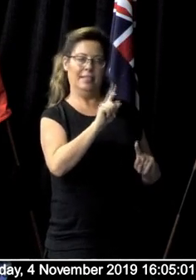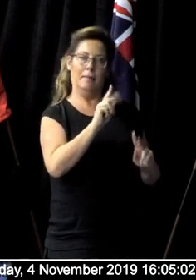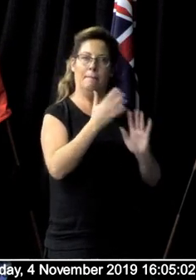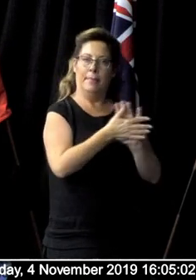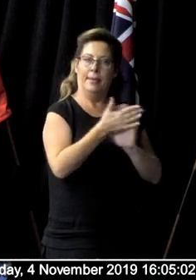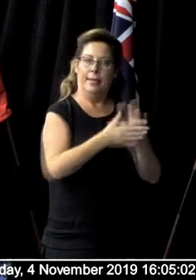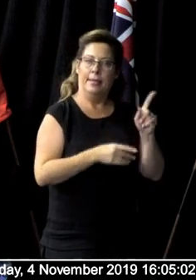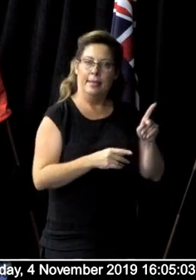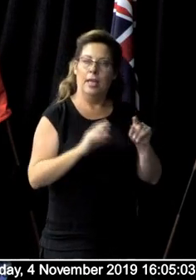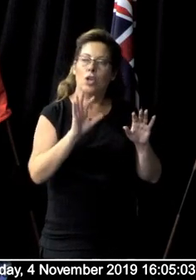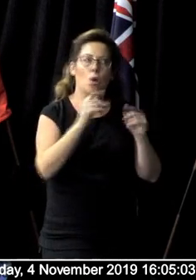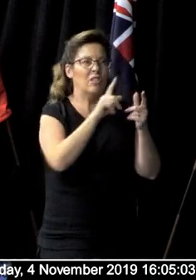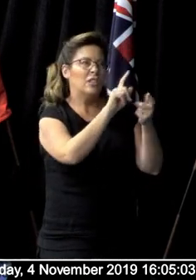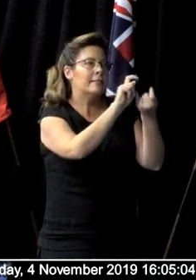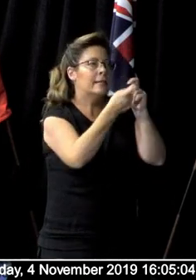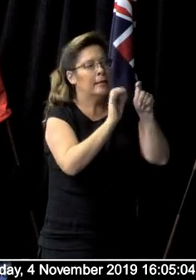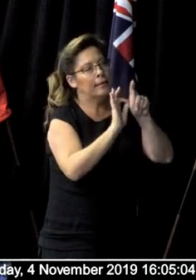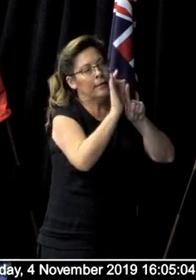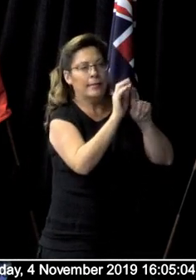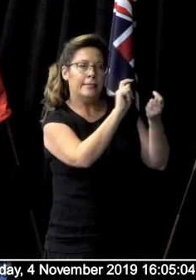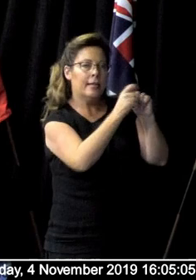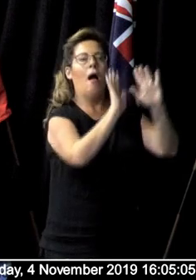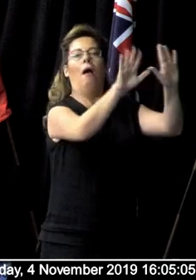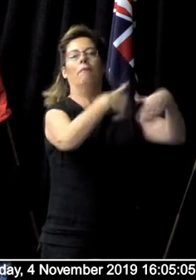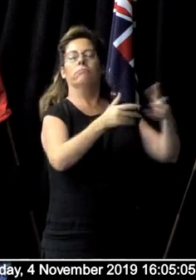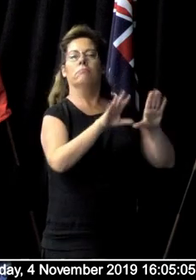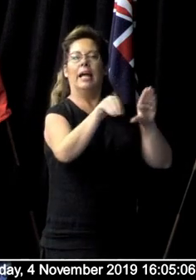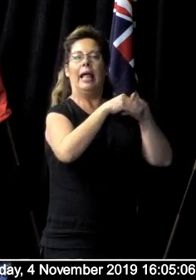quiet space can get that without being secluded.